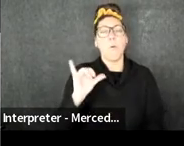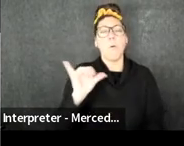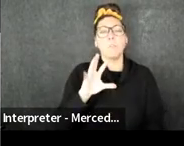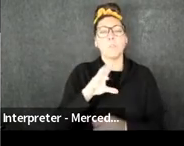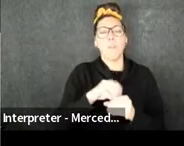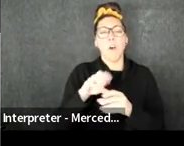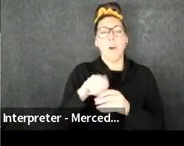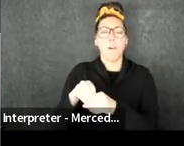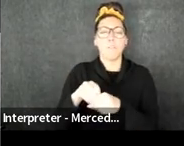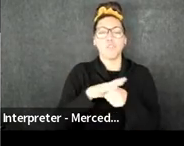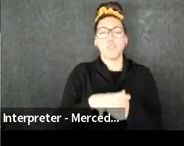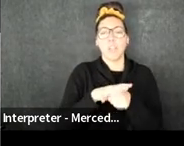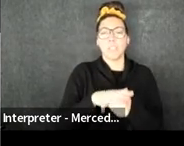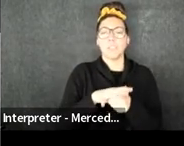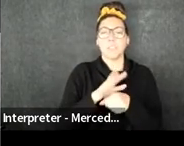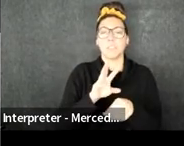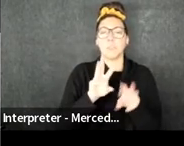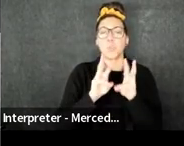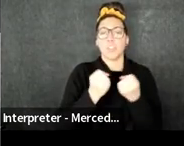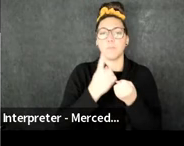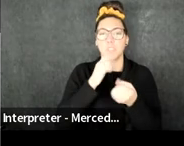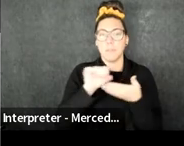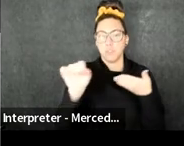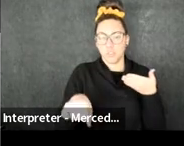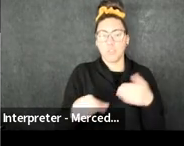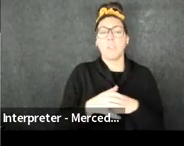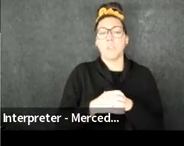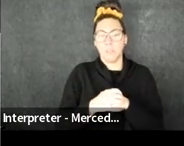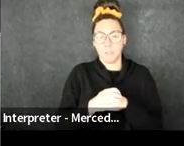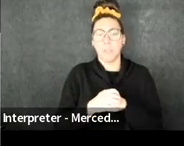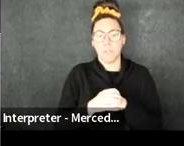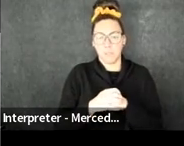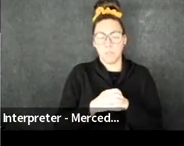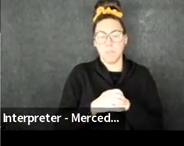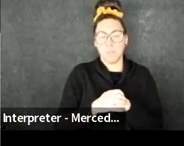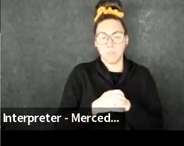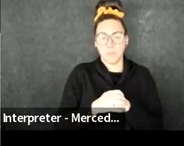and stress workshops for the semester. So the one that we facilitated for one of them